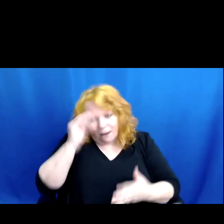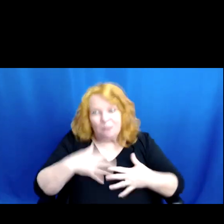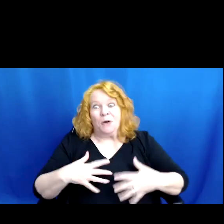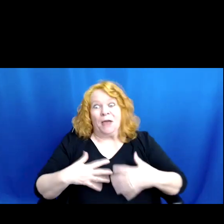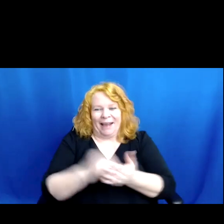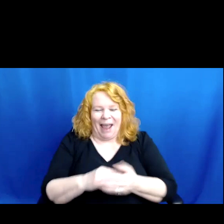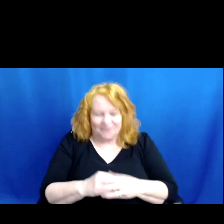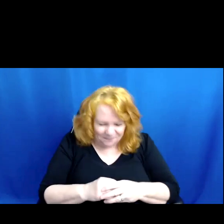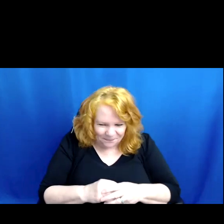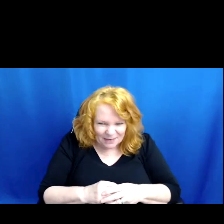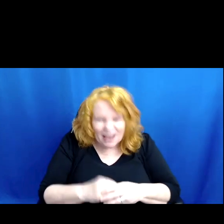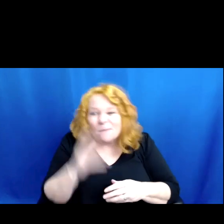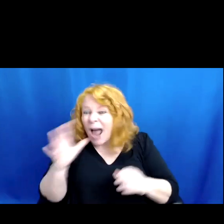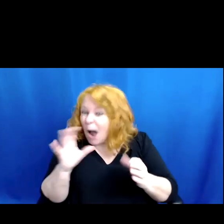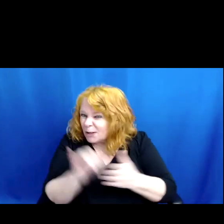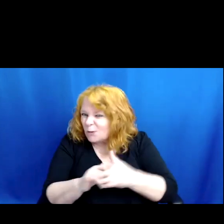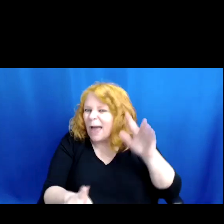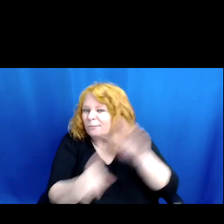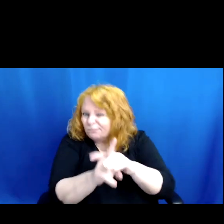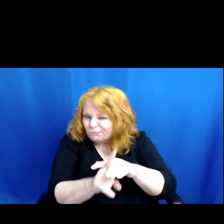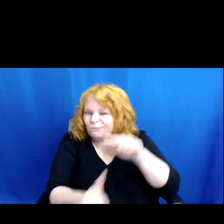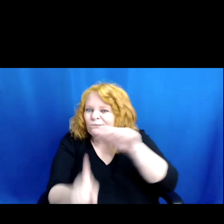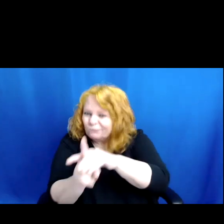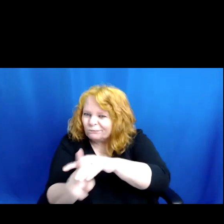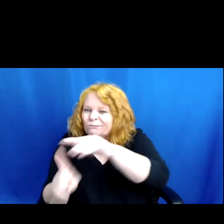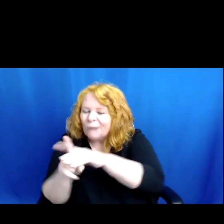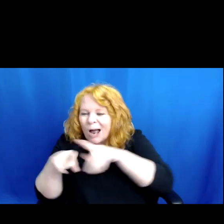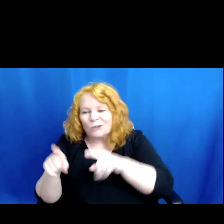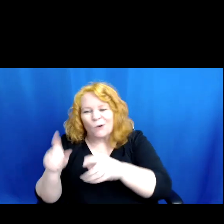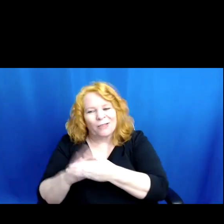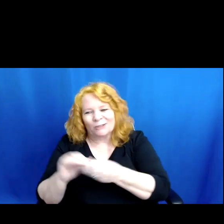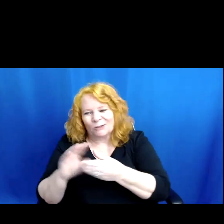I will do that throughout the story. It always goes down really well.